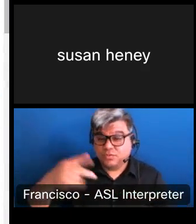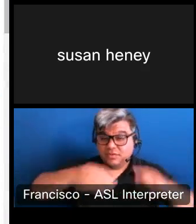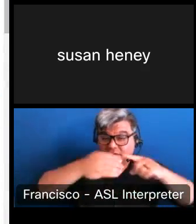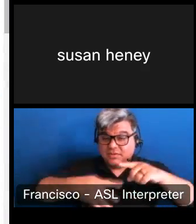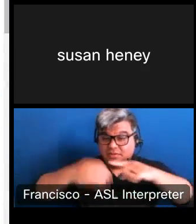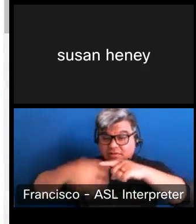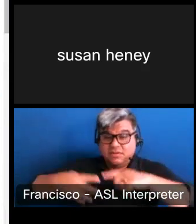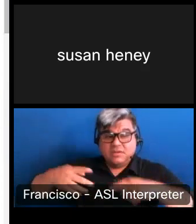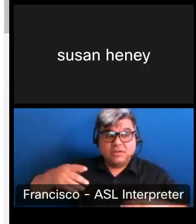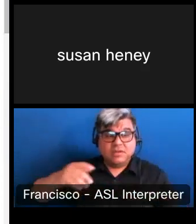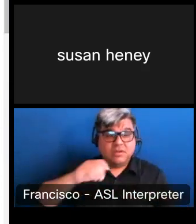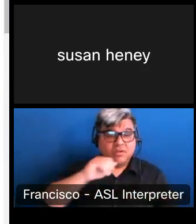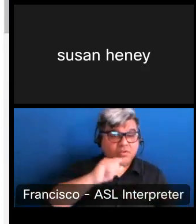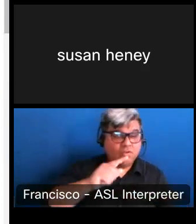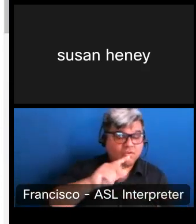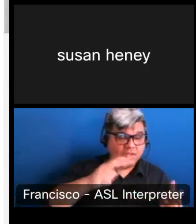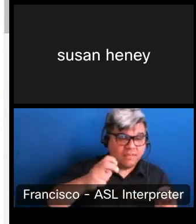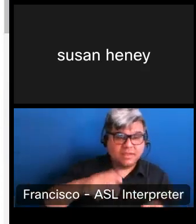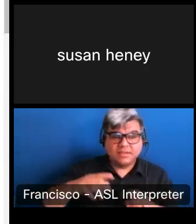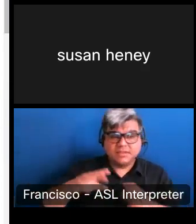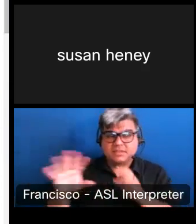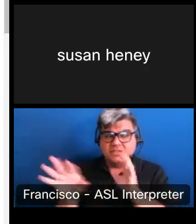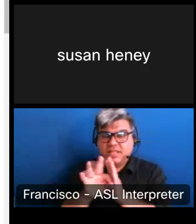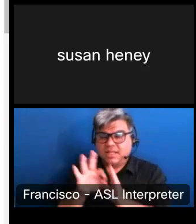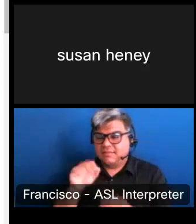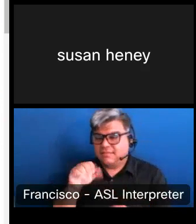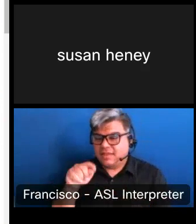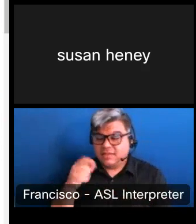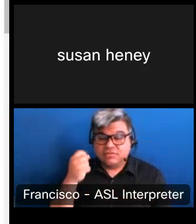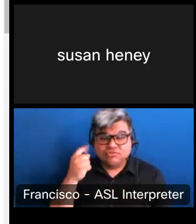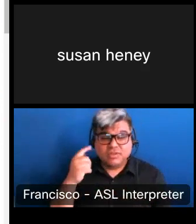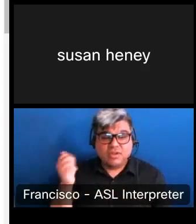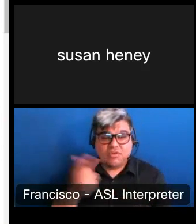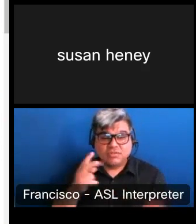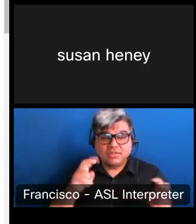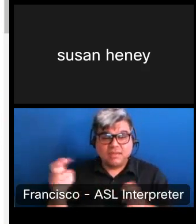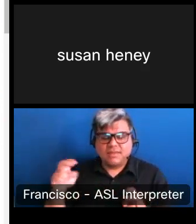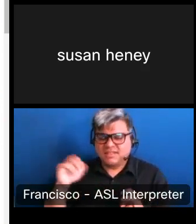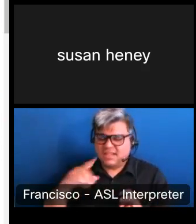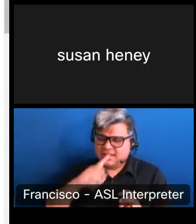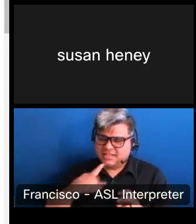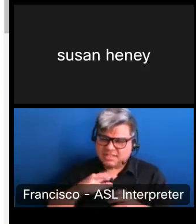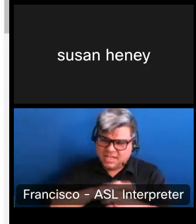Select a Fact. Let me mention that All Topics topics are the areas that are in the very dark,